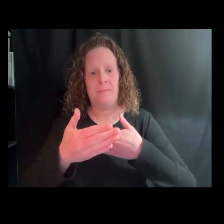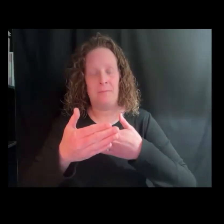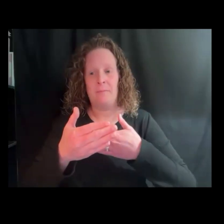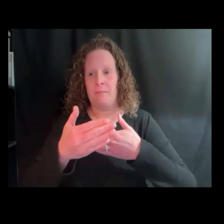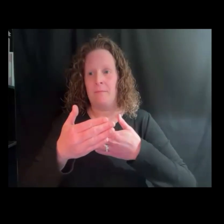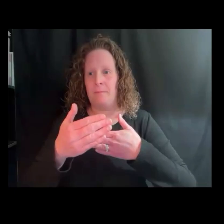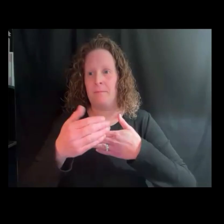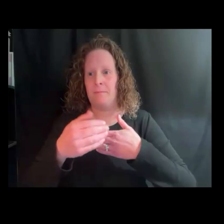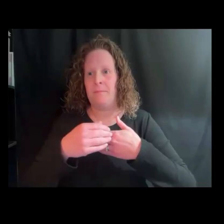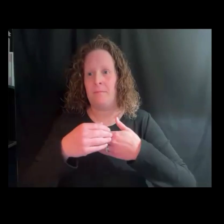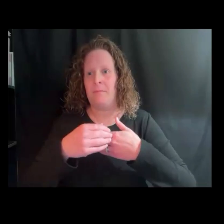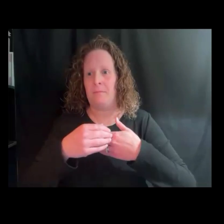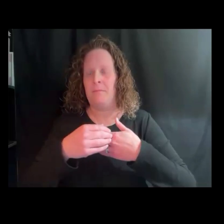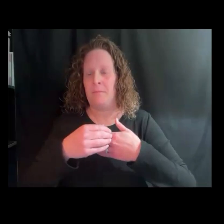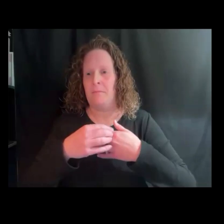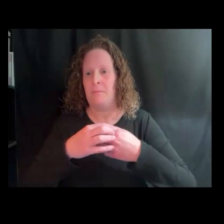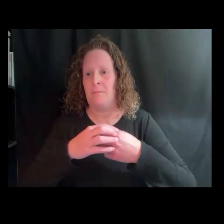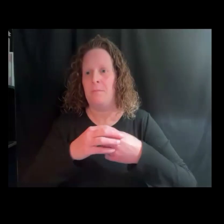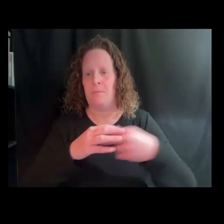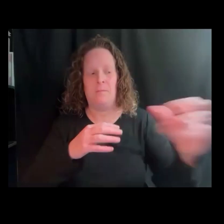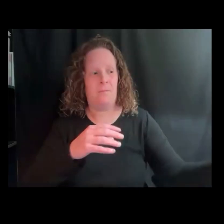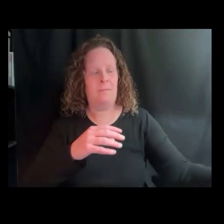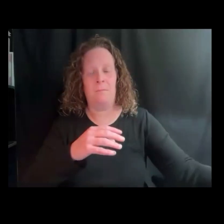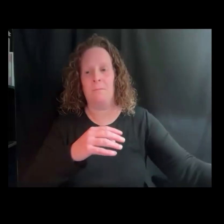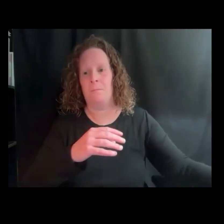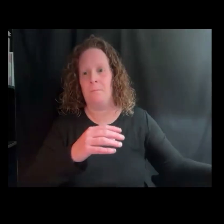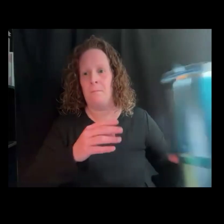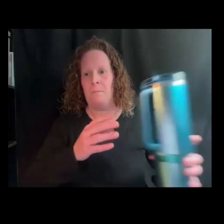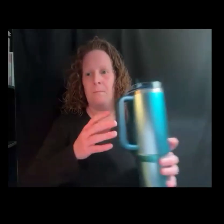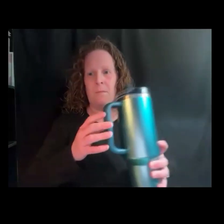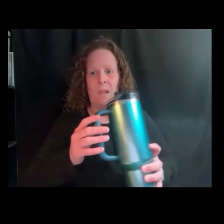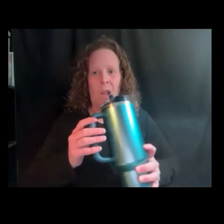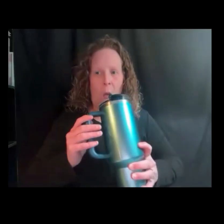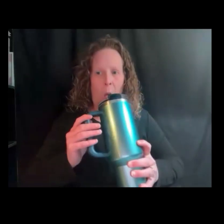to get this information without having had background information sufficient